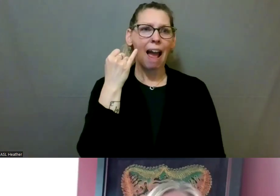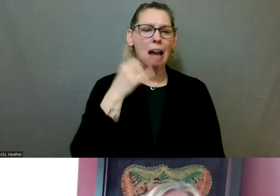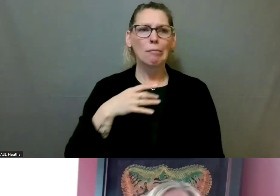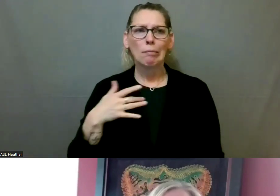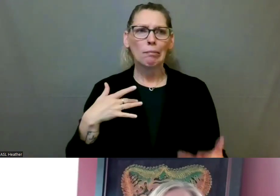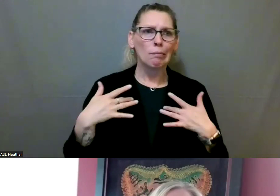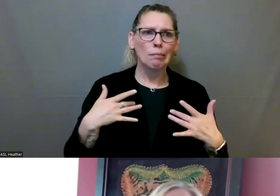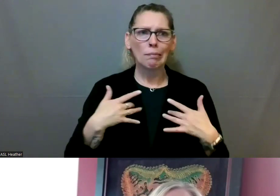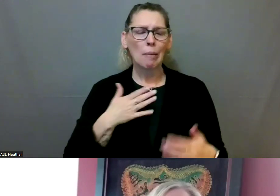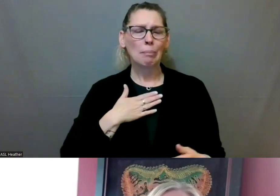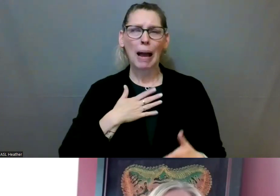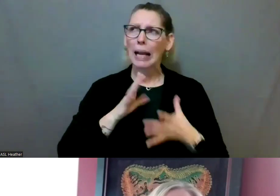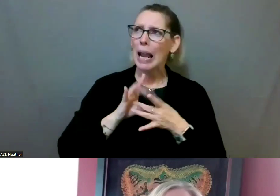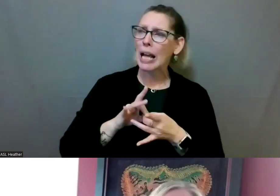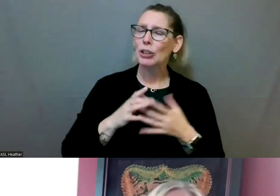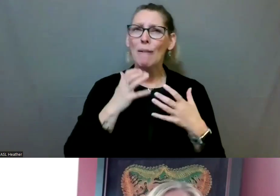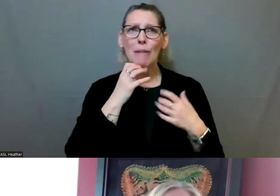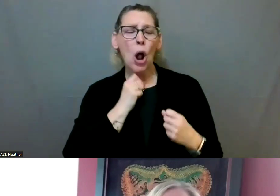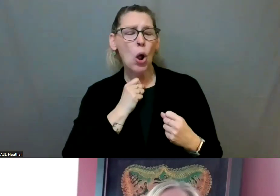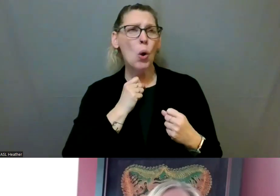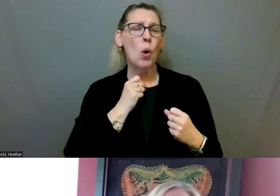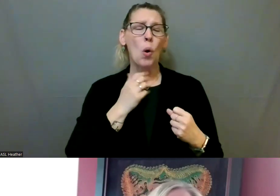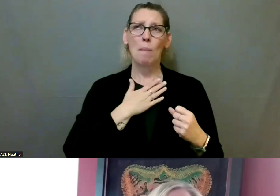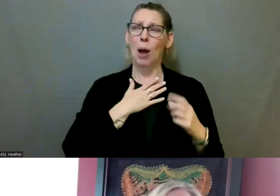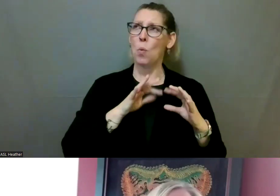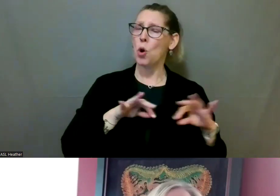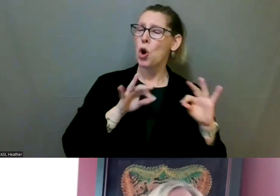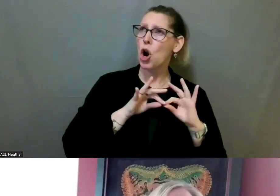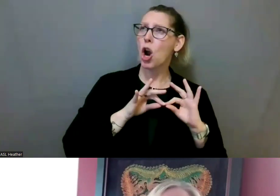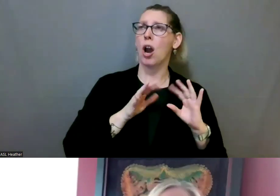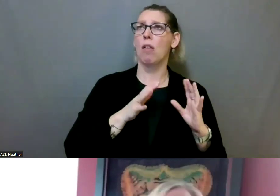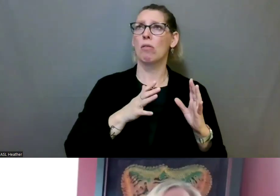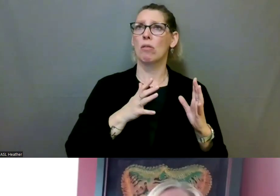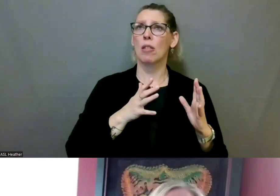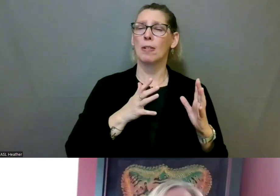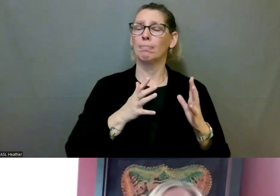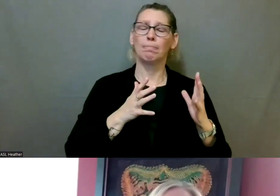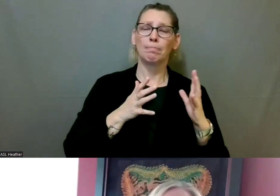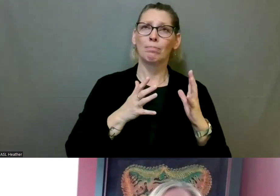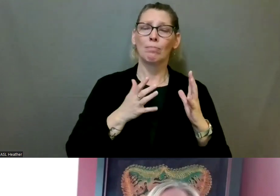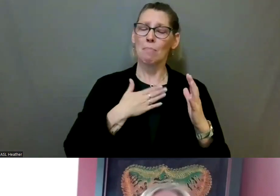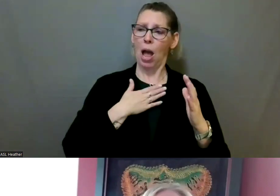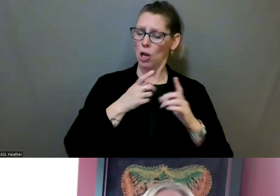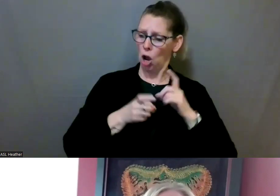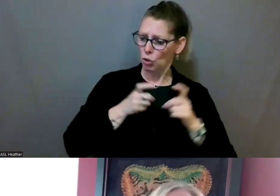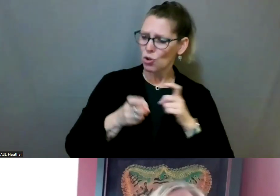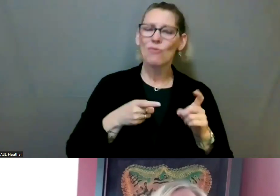connection, their value, their worth their contributions, they tend to leave front of